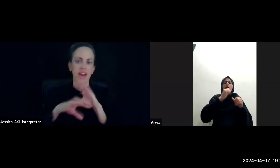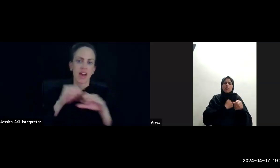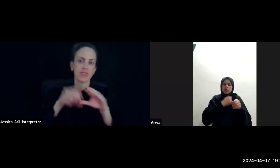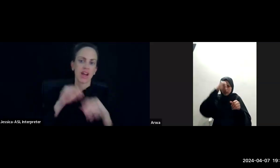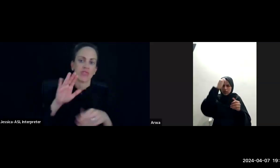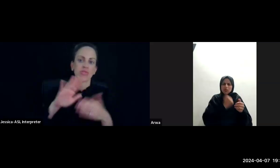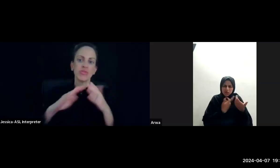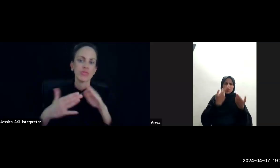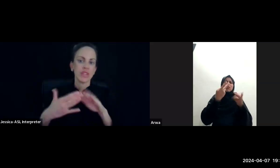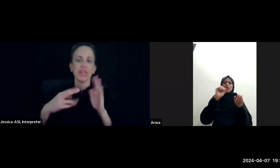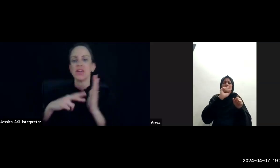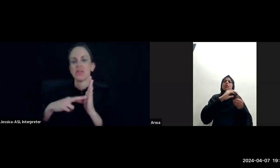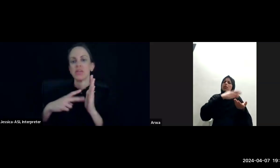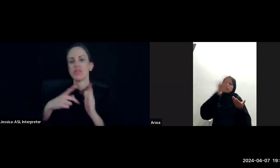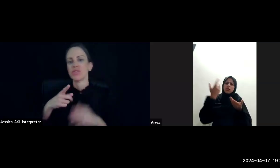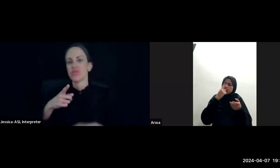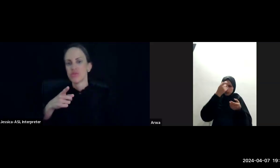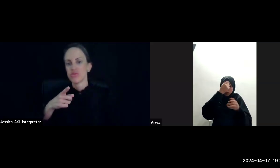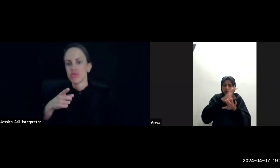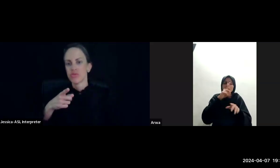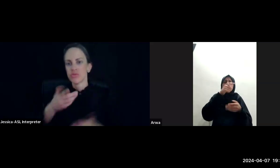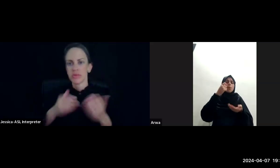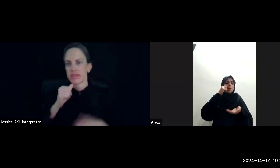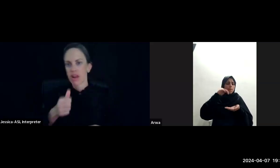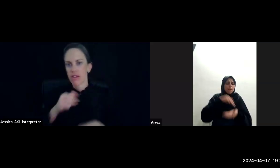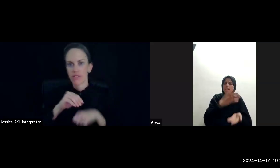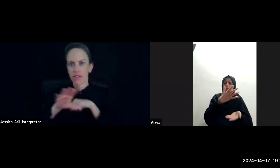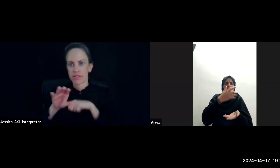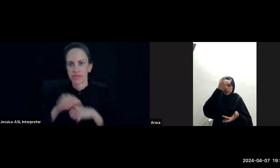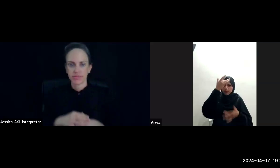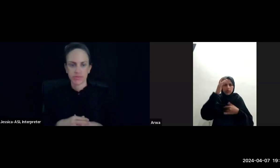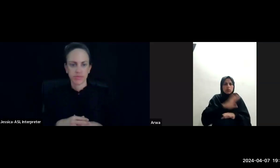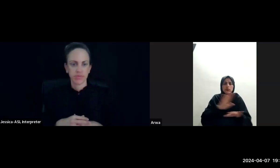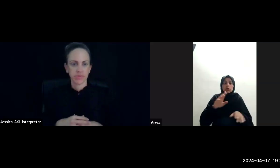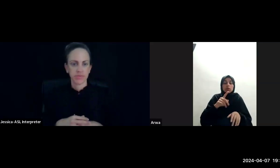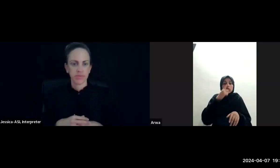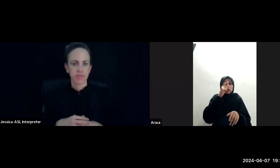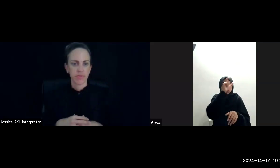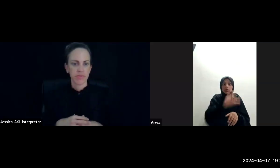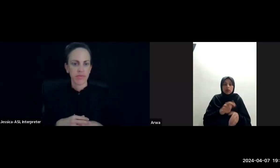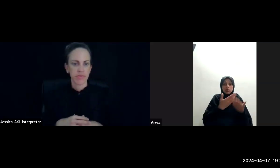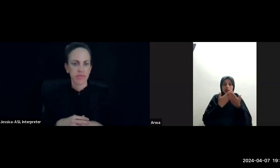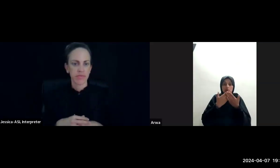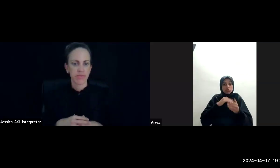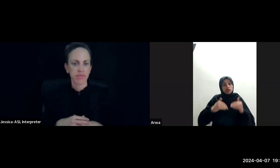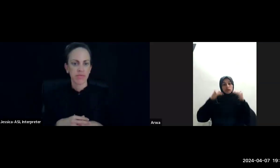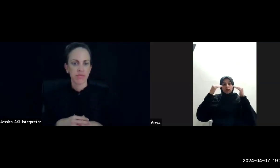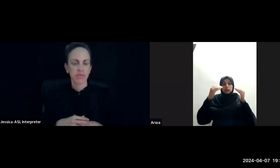you your children won't be affected. But being a graduate she put her foot down and said yes I know what